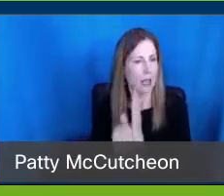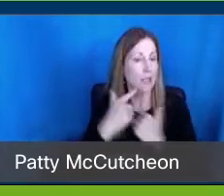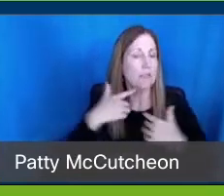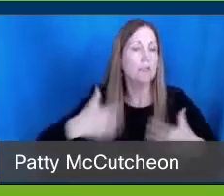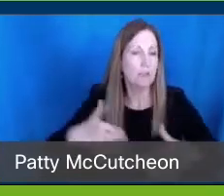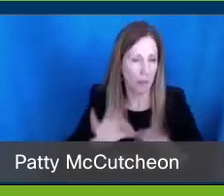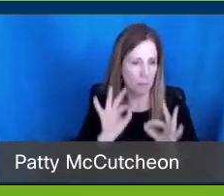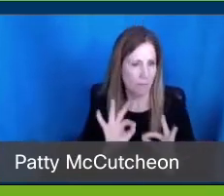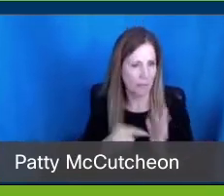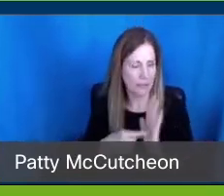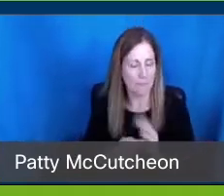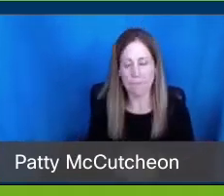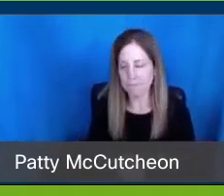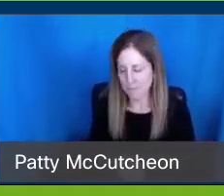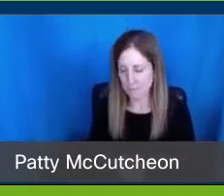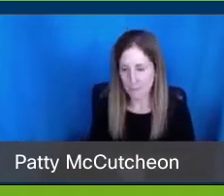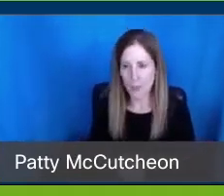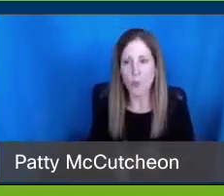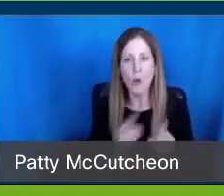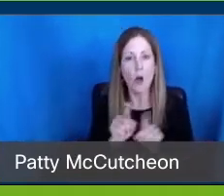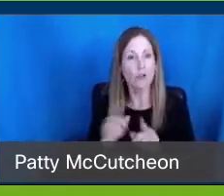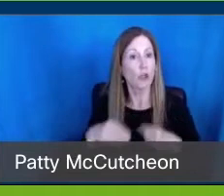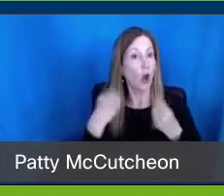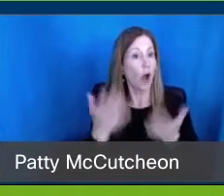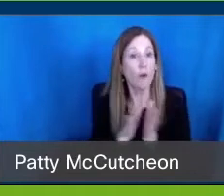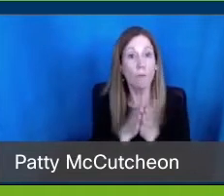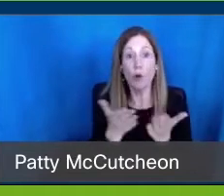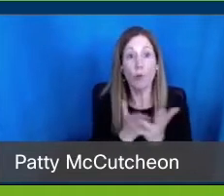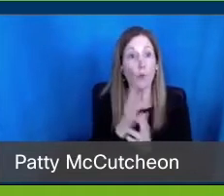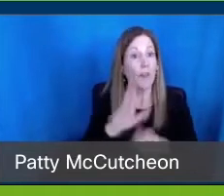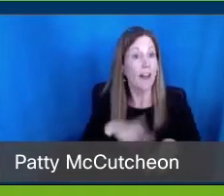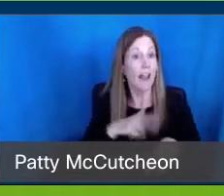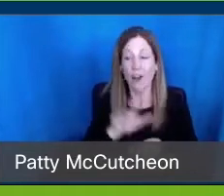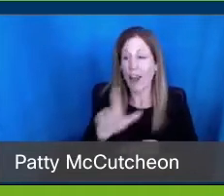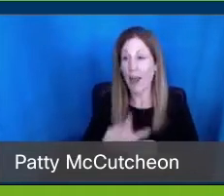We're also able to offer our books through the National Library Service for the Blind now,